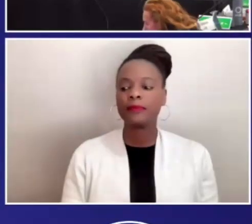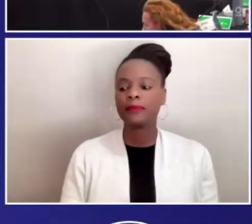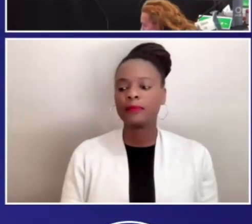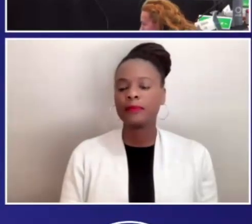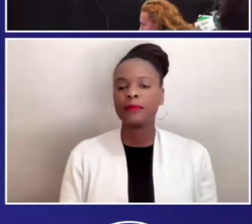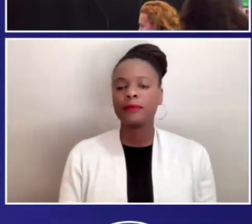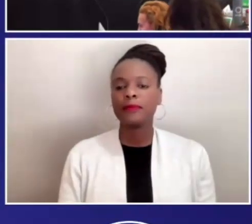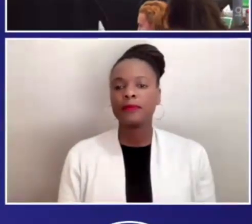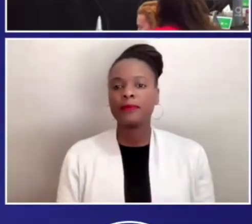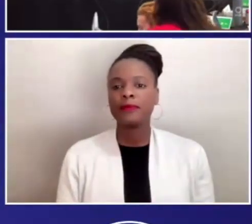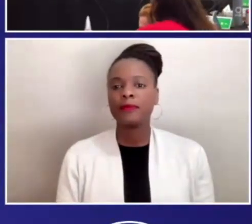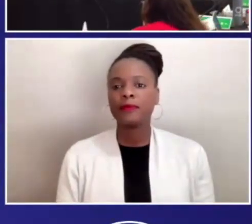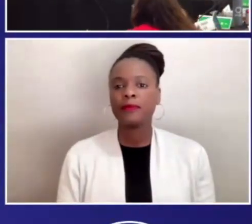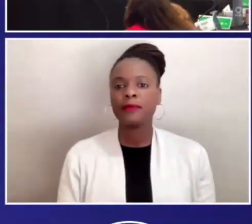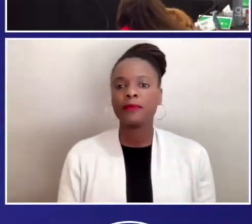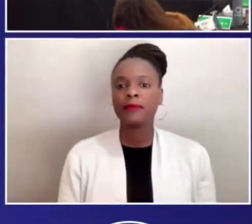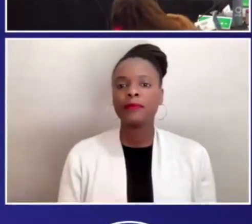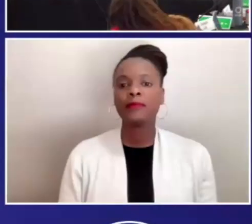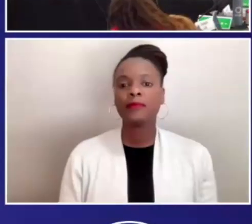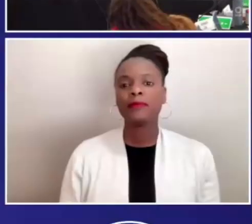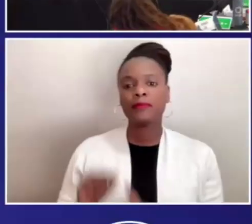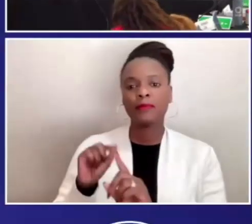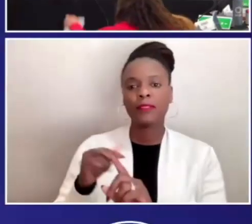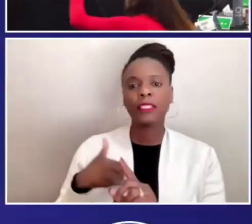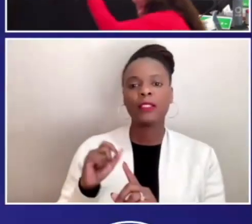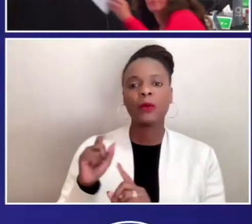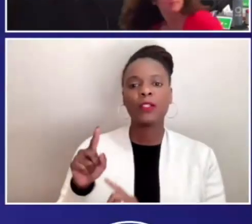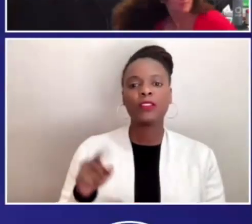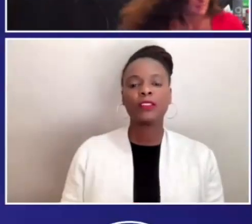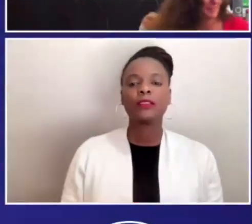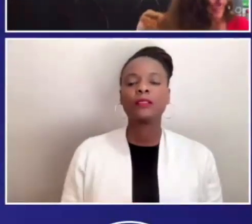And Tamar has a question. Thank you. I'd like to call for a caucus,